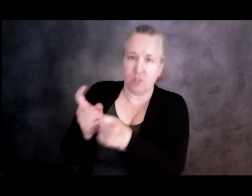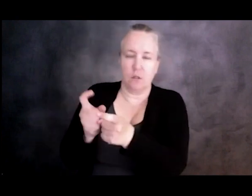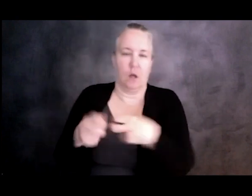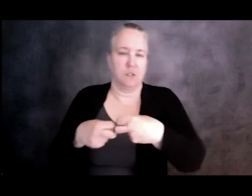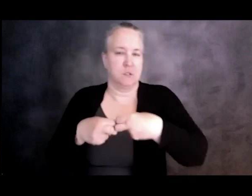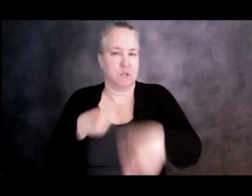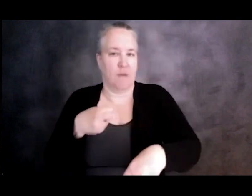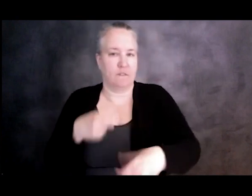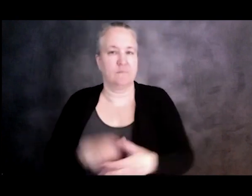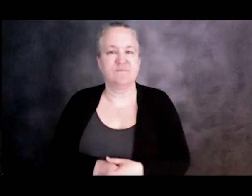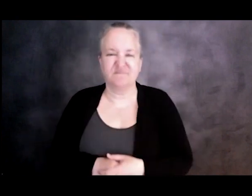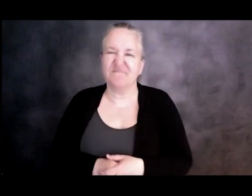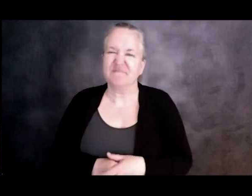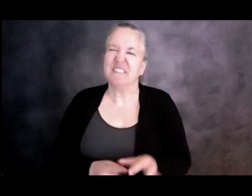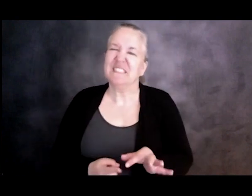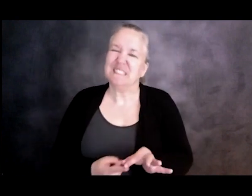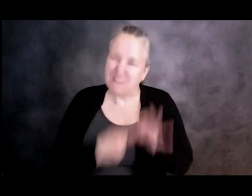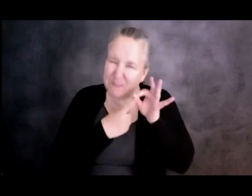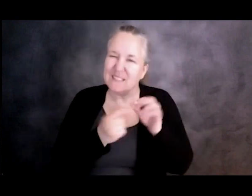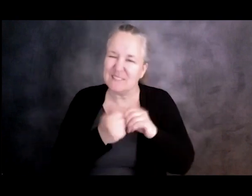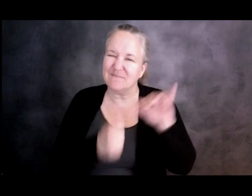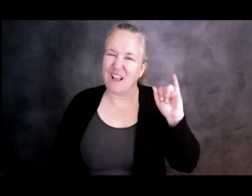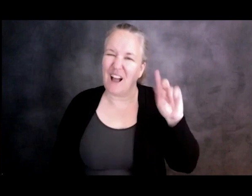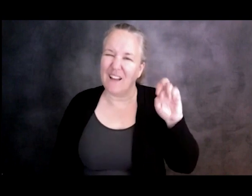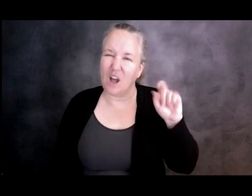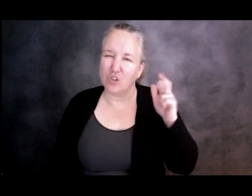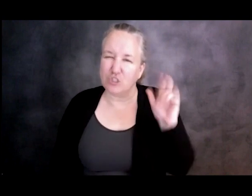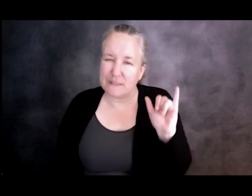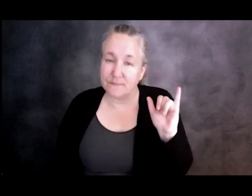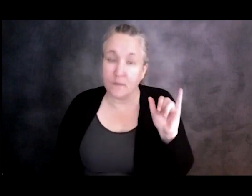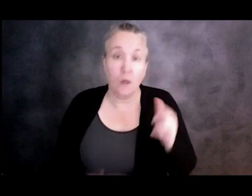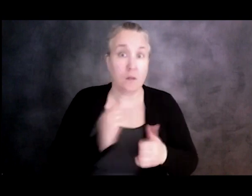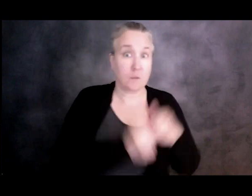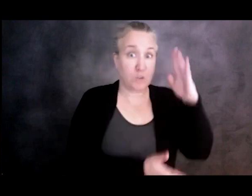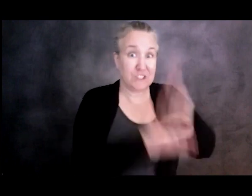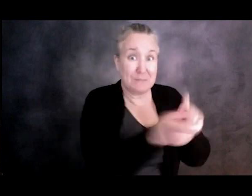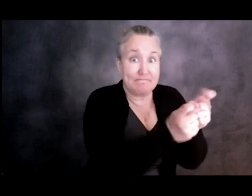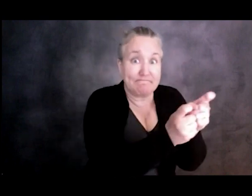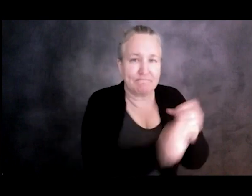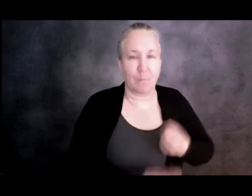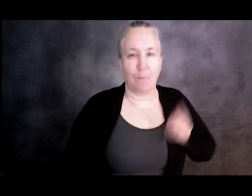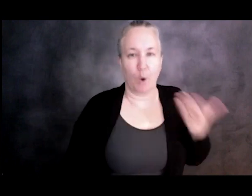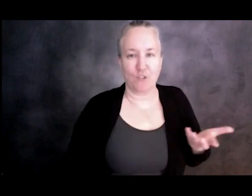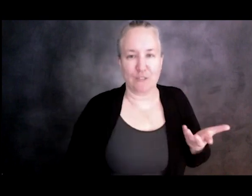in an ideological way, whereas poetry is the cheapest. It just cost the poet's life.